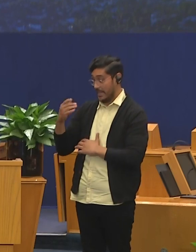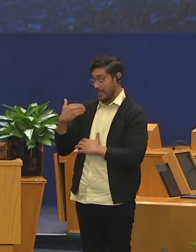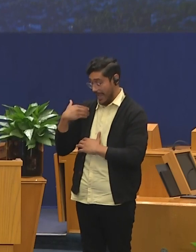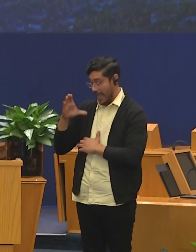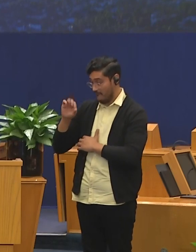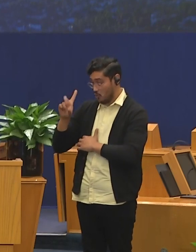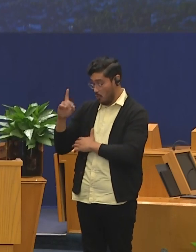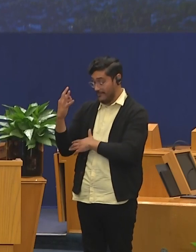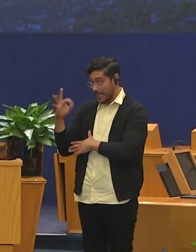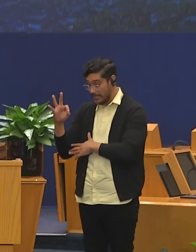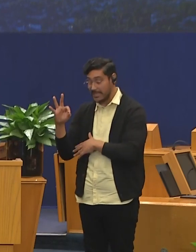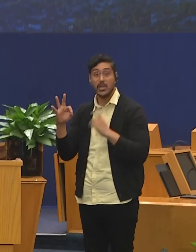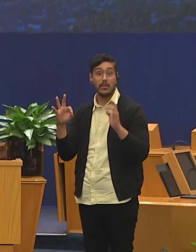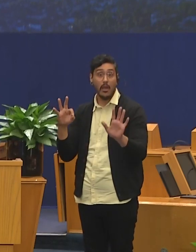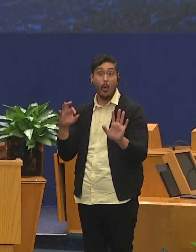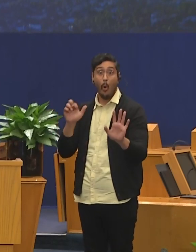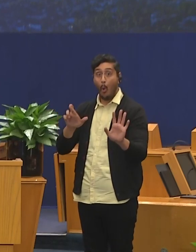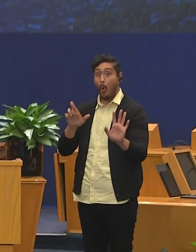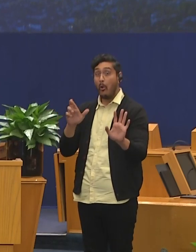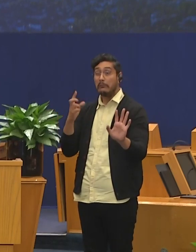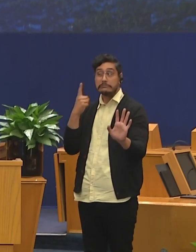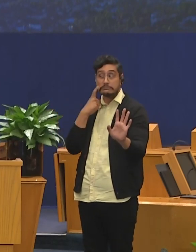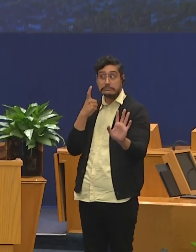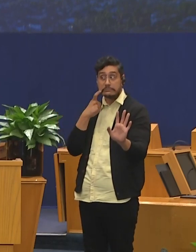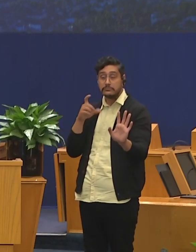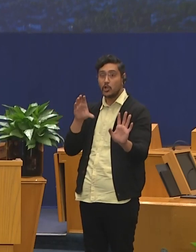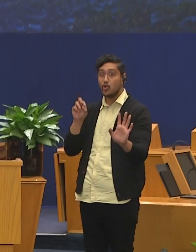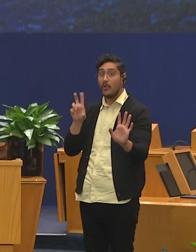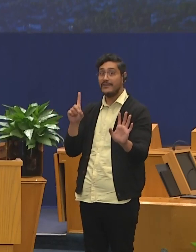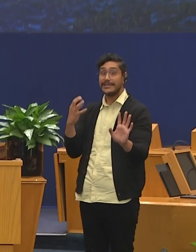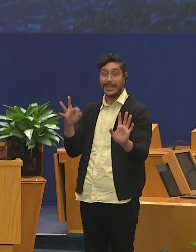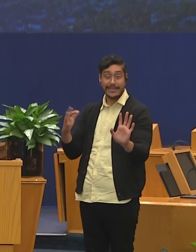ARE POSITIVE FOR COVID-19,